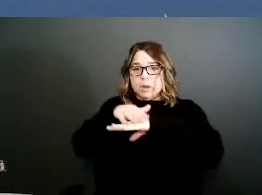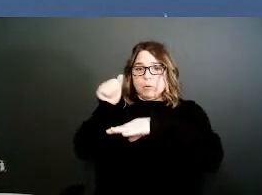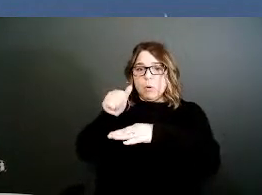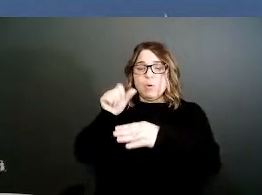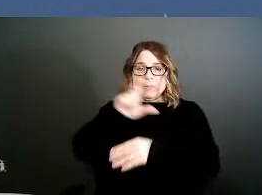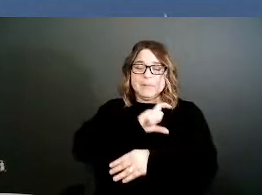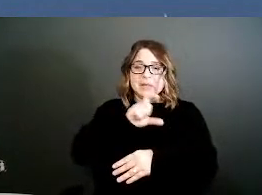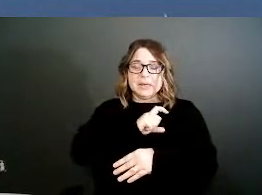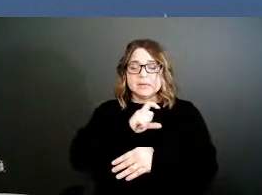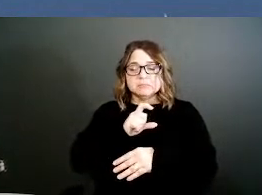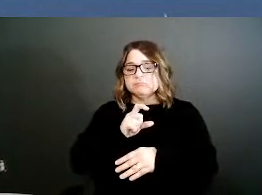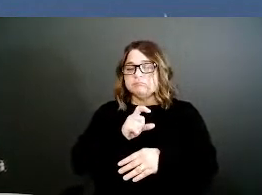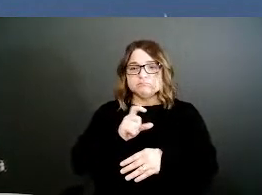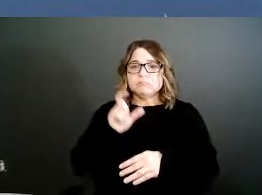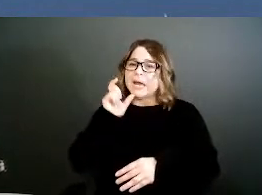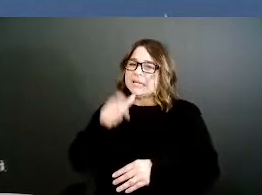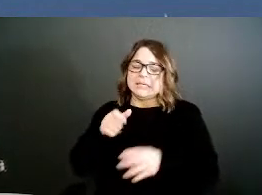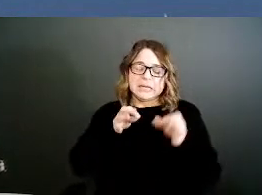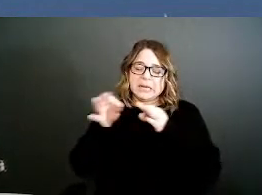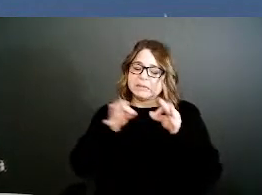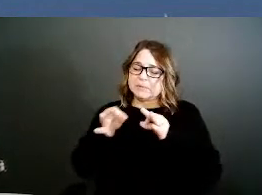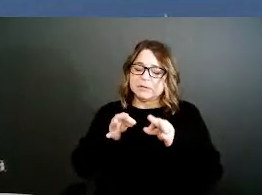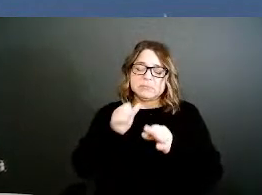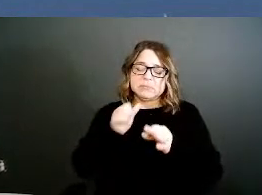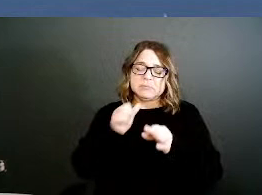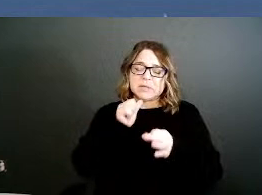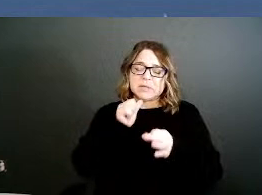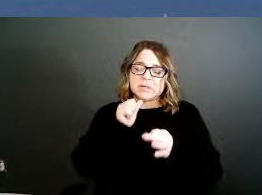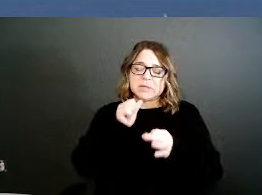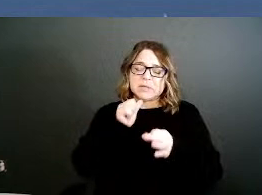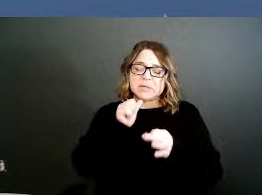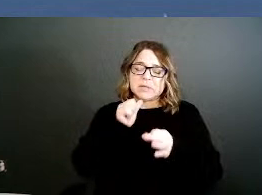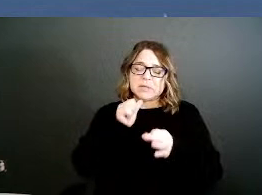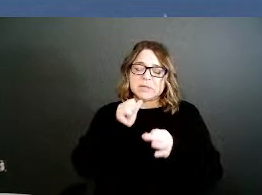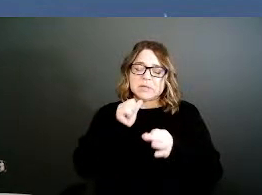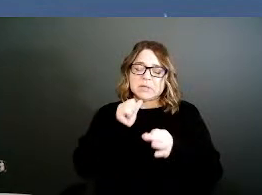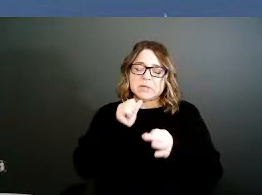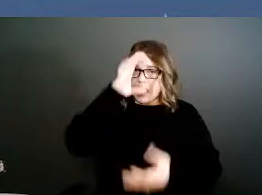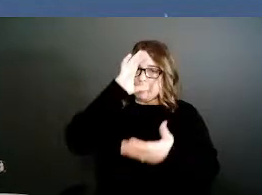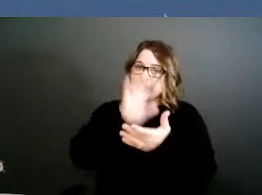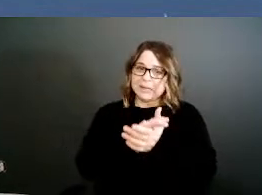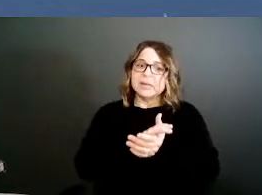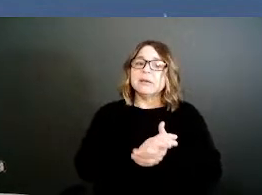I BUT I DIDN'T NEED AN EXPLANATION AND WOULDN'T ASK FOR ONE BECAUSE FIRMLY BELIEVE THAT SURVIVORS KNOW THEIR SITUATIONS THE BEST